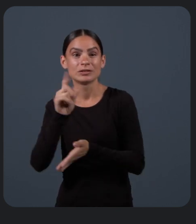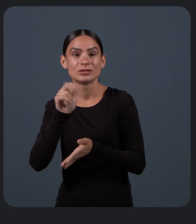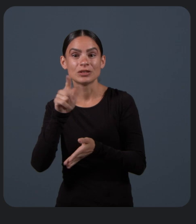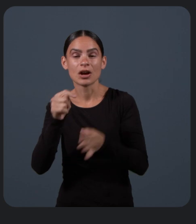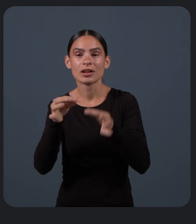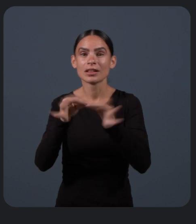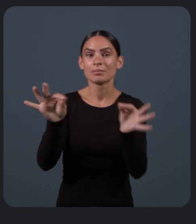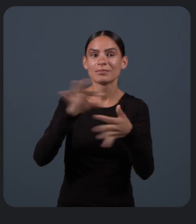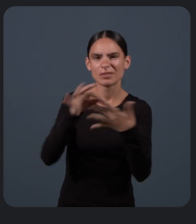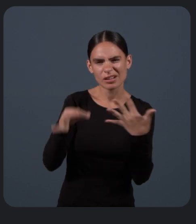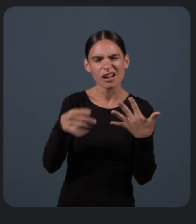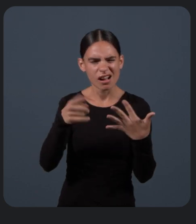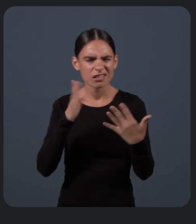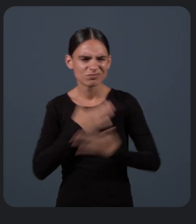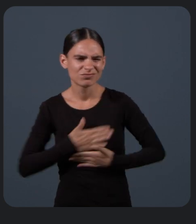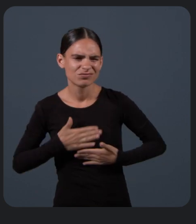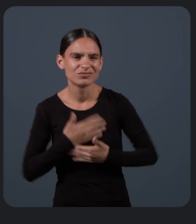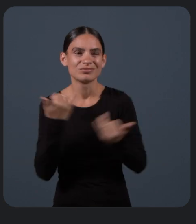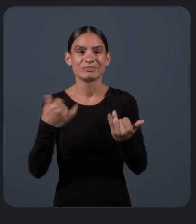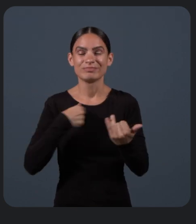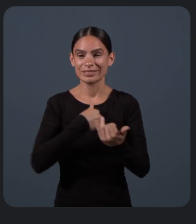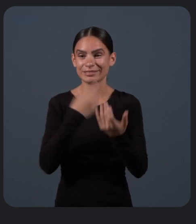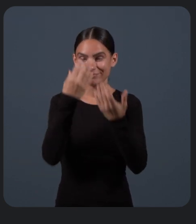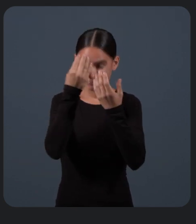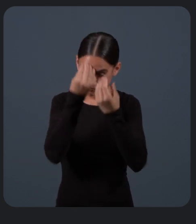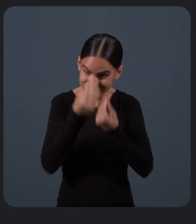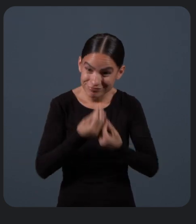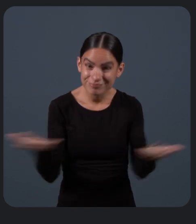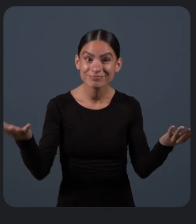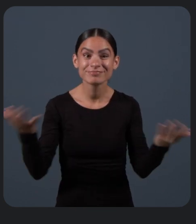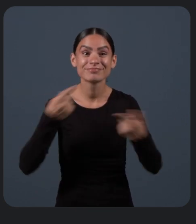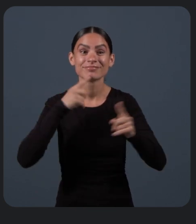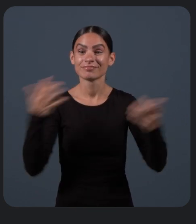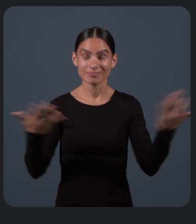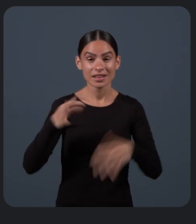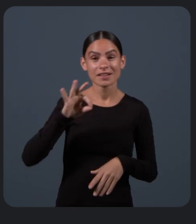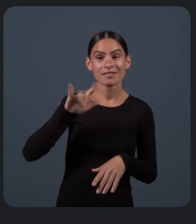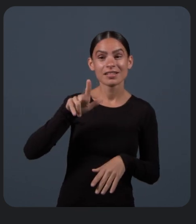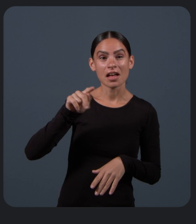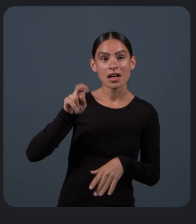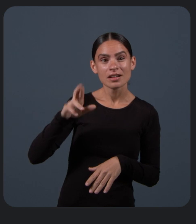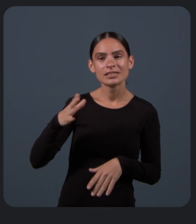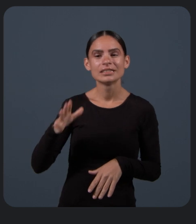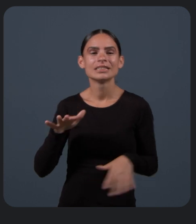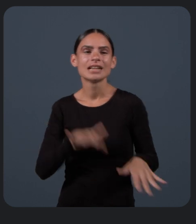Today, we are also announcing the Flutter Casual Game Toolkit.